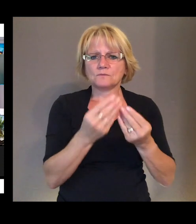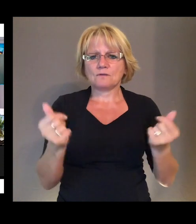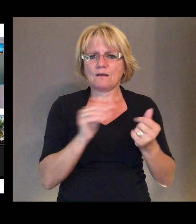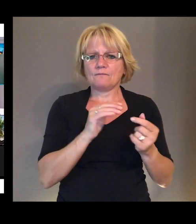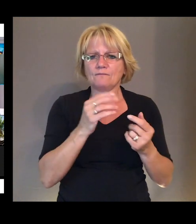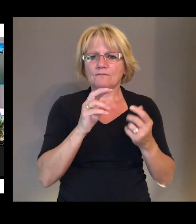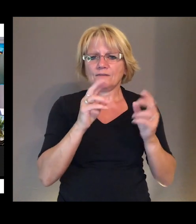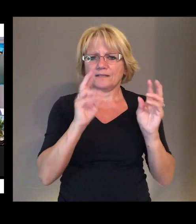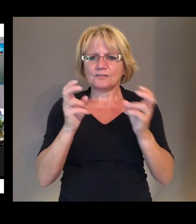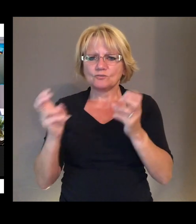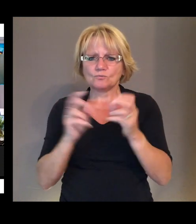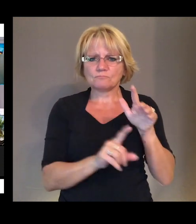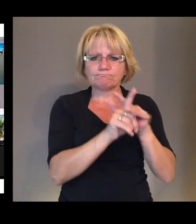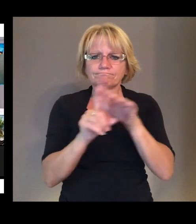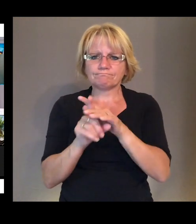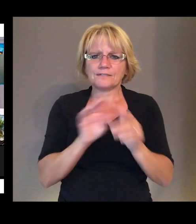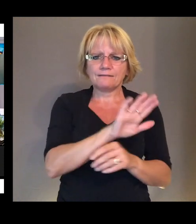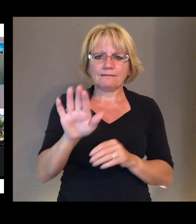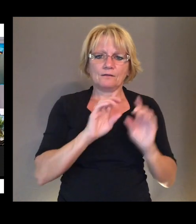that they may be having within their departments.